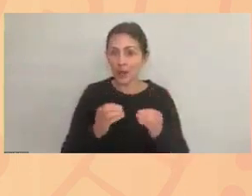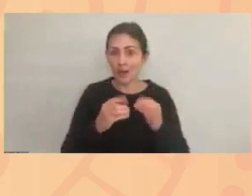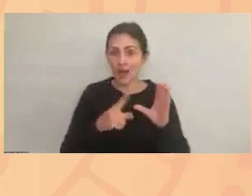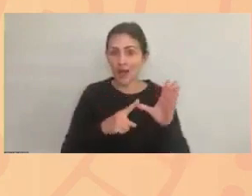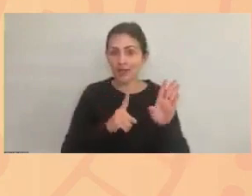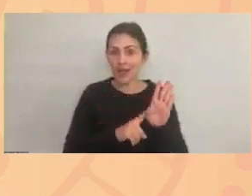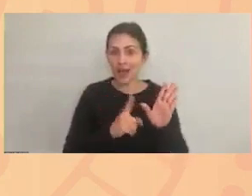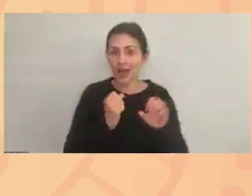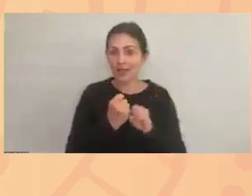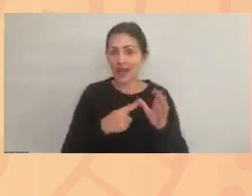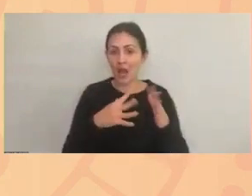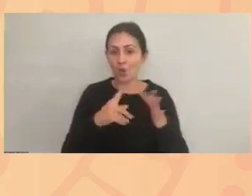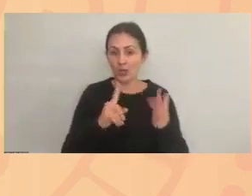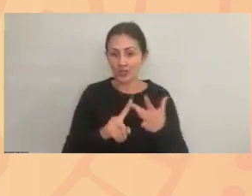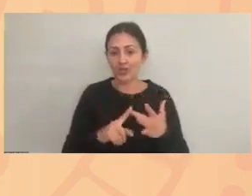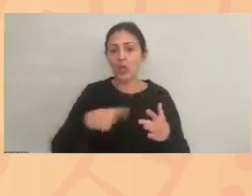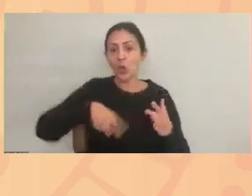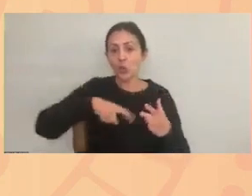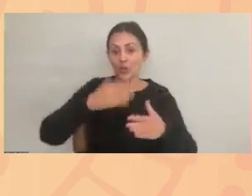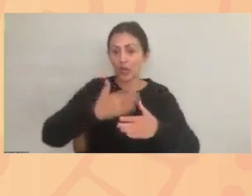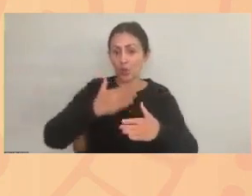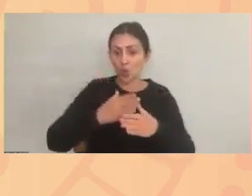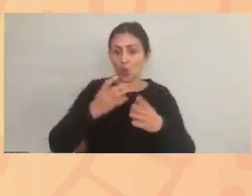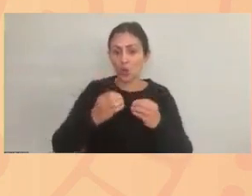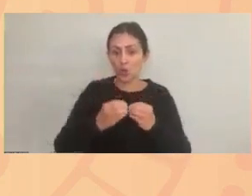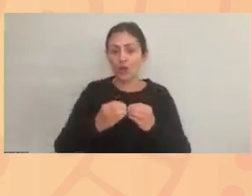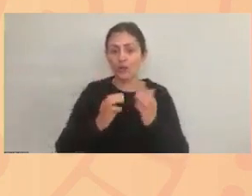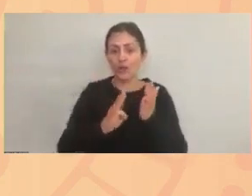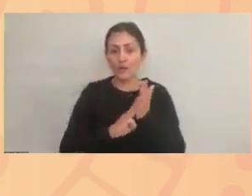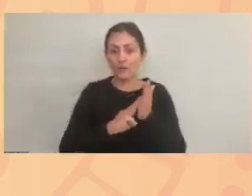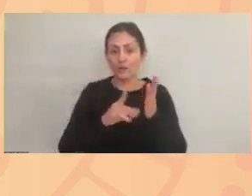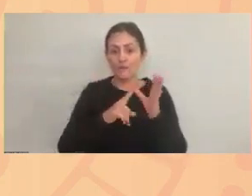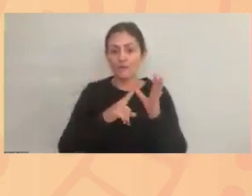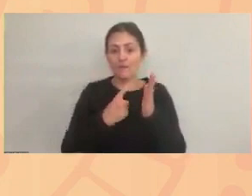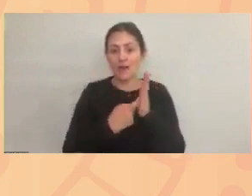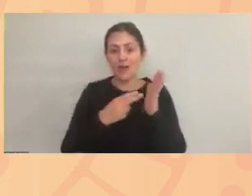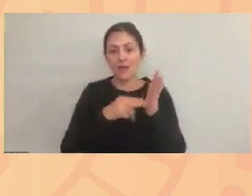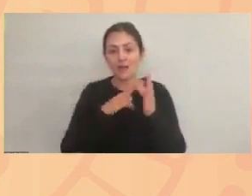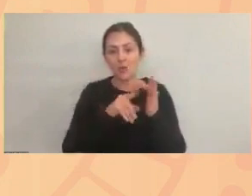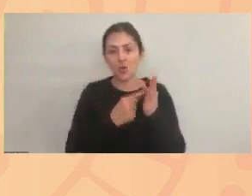We work under Marninwarntikura Women's Resource Center, and words from our CEO,